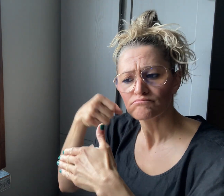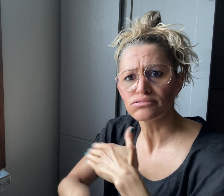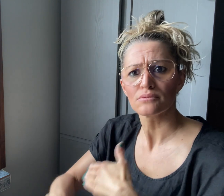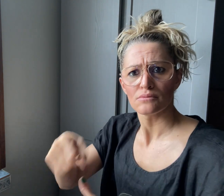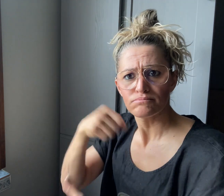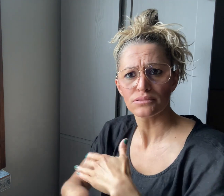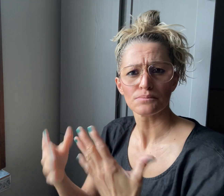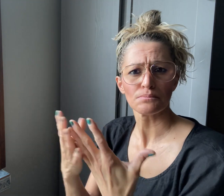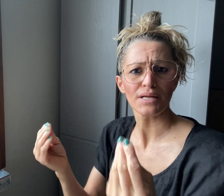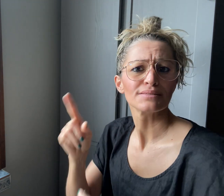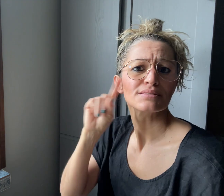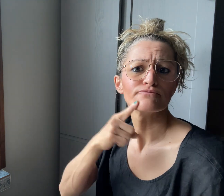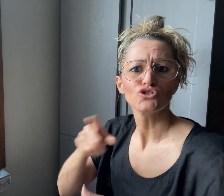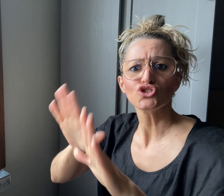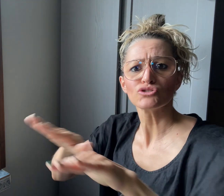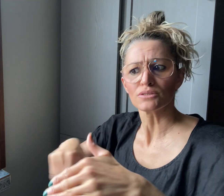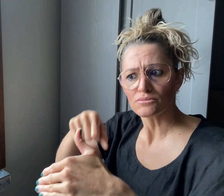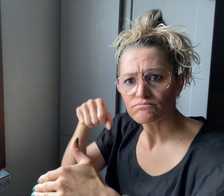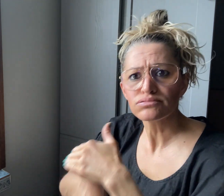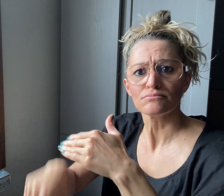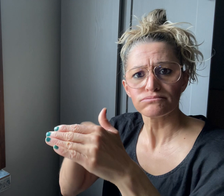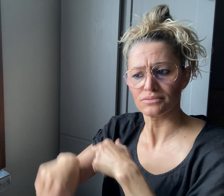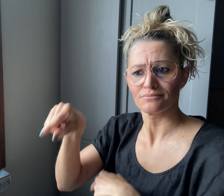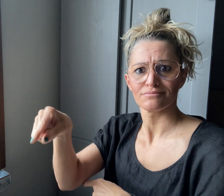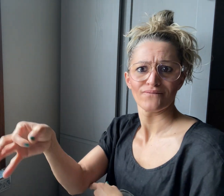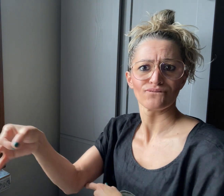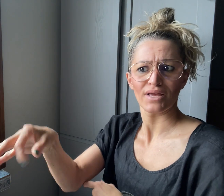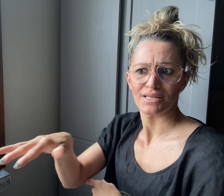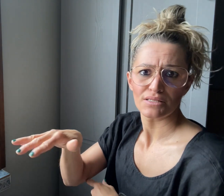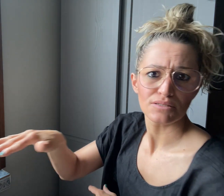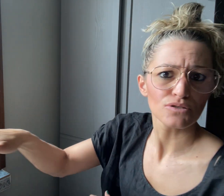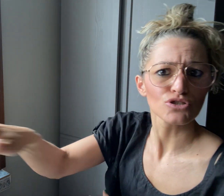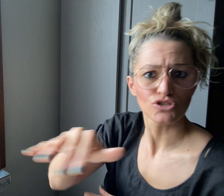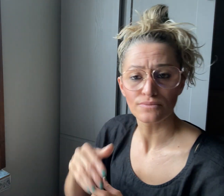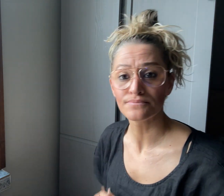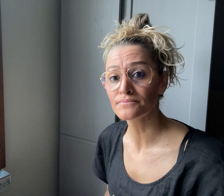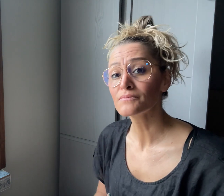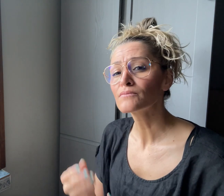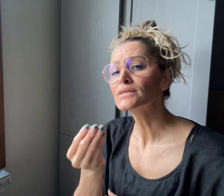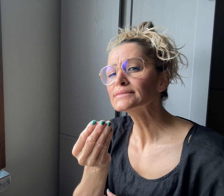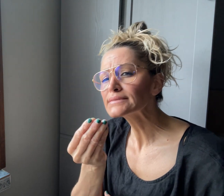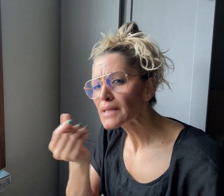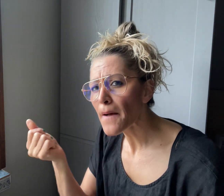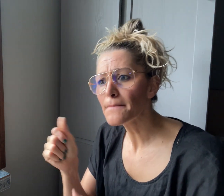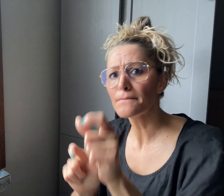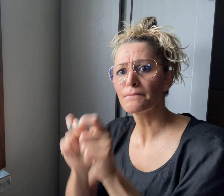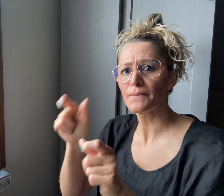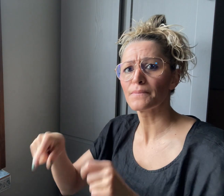of Deaf children being born in the village. Some feel that